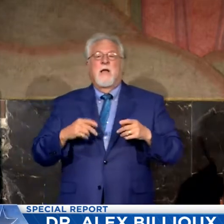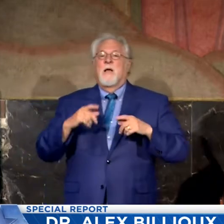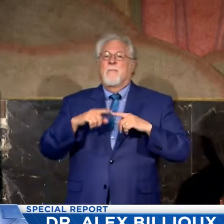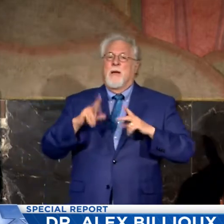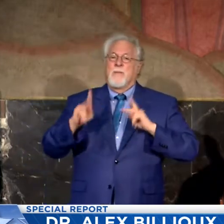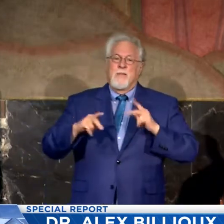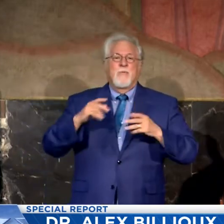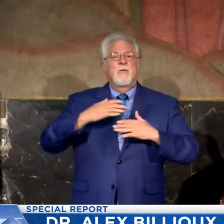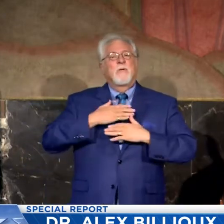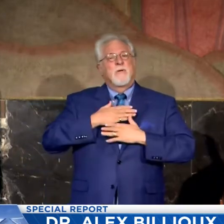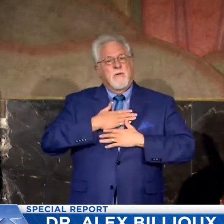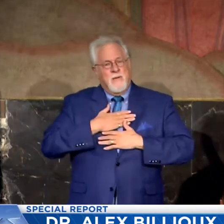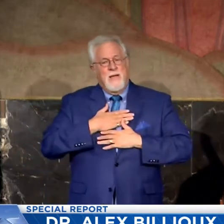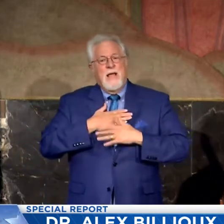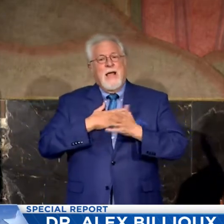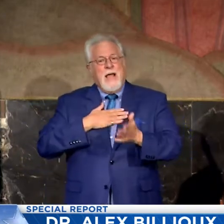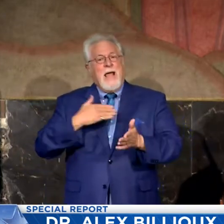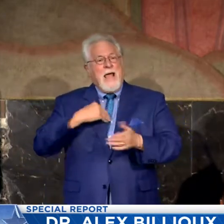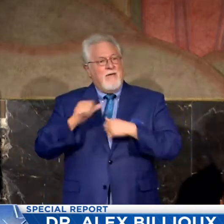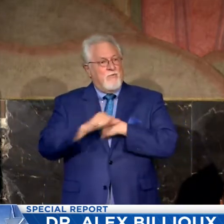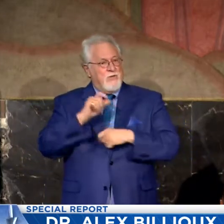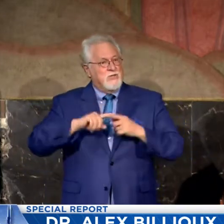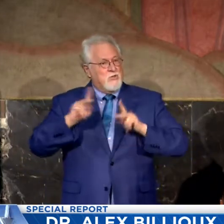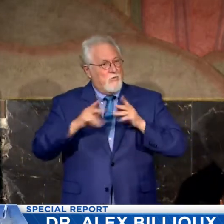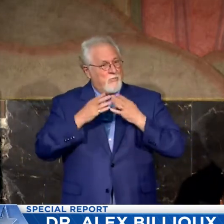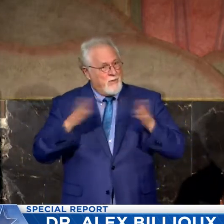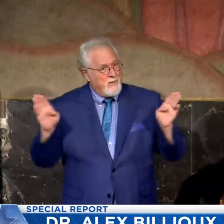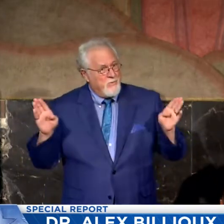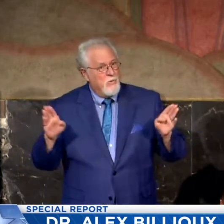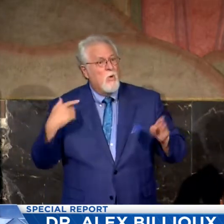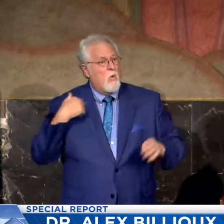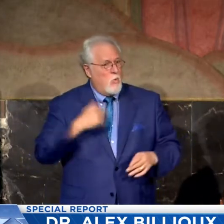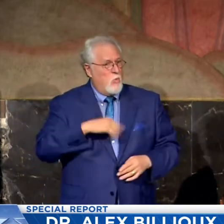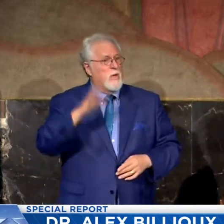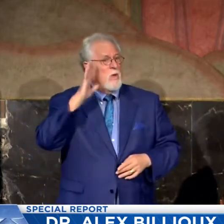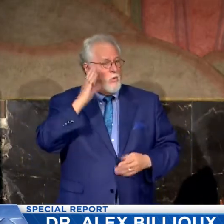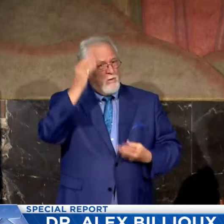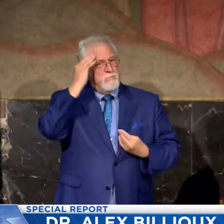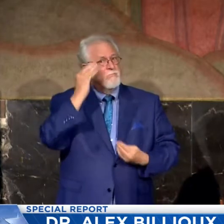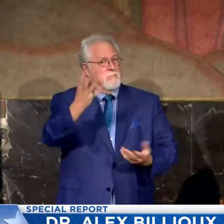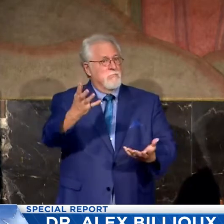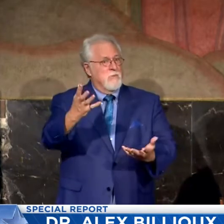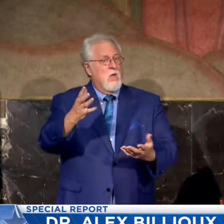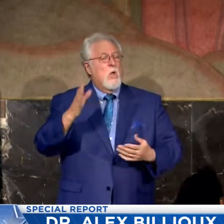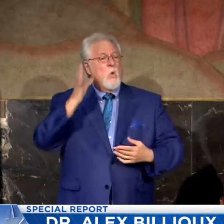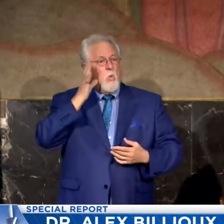IF YOU WERE DINING AT THIS RESTAURANT BETWEEN THIS TIMEFRAME, YOU MAY BE AT RISK. WE WANT YOU TO CONTACT US IF YOU HAVE SYMPTOMS.